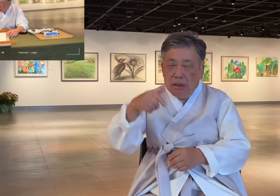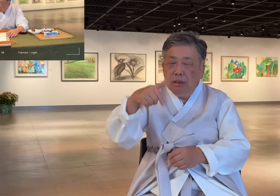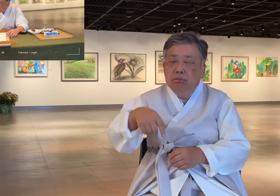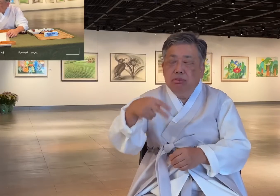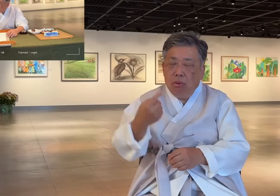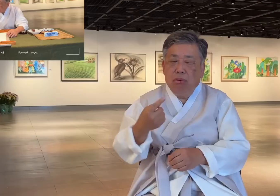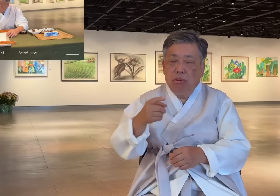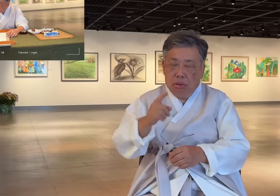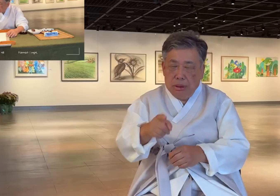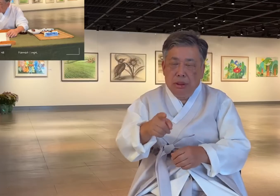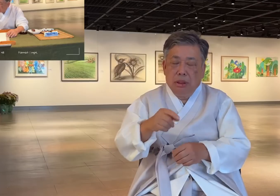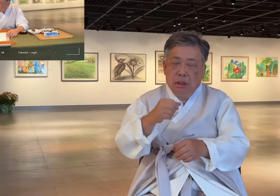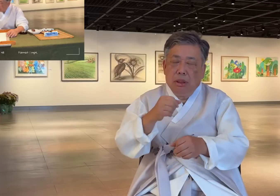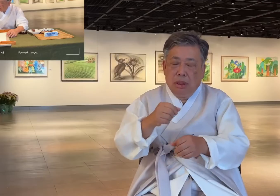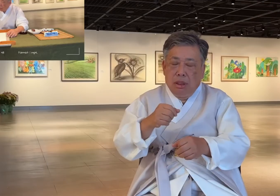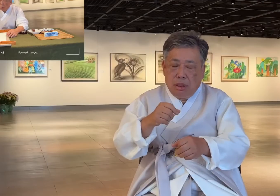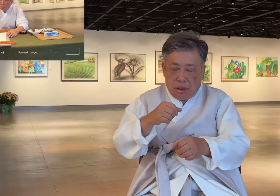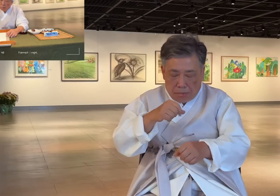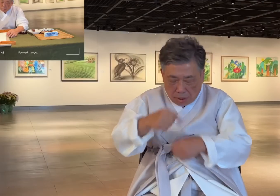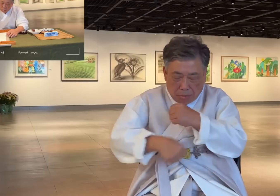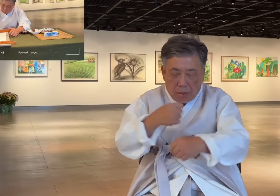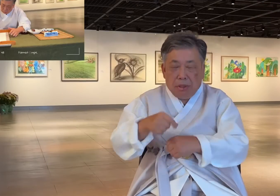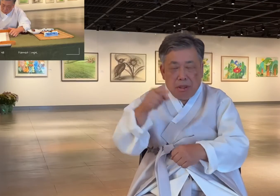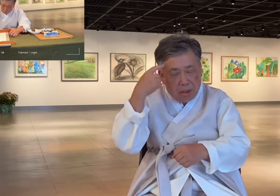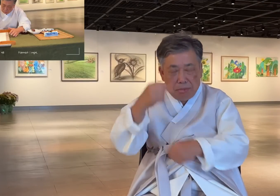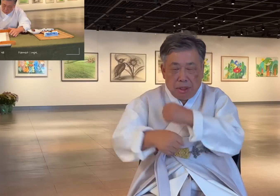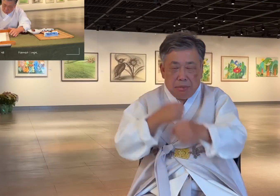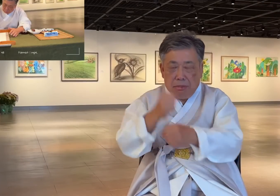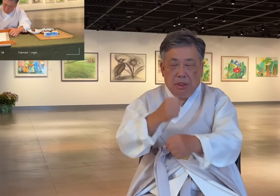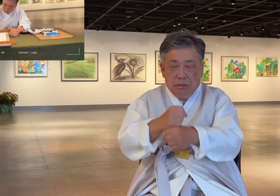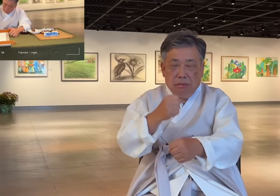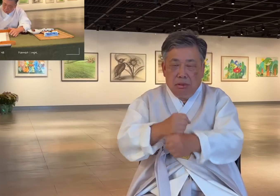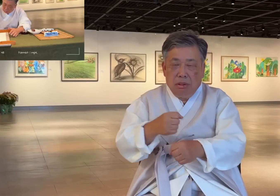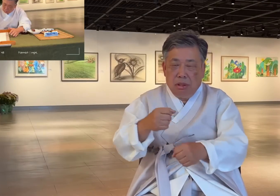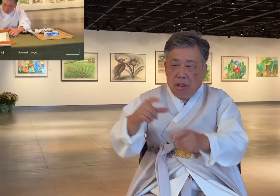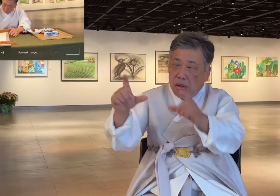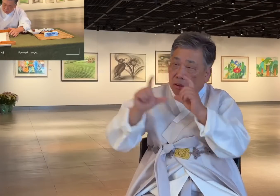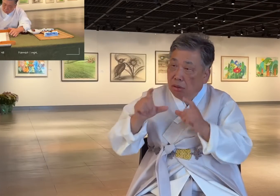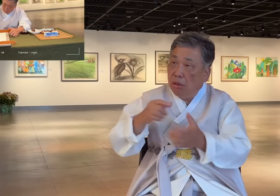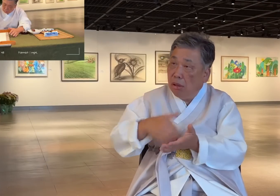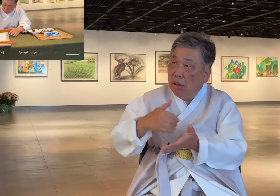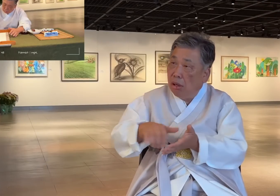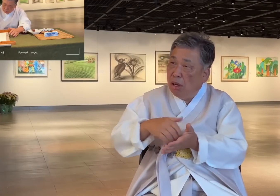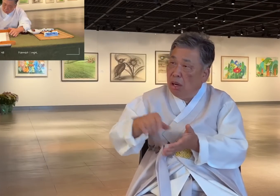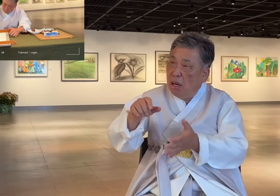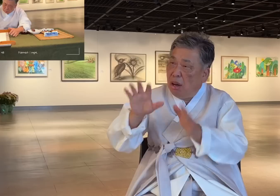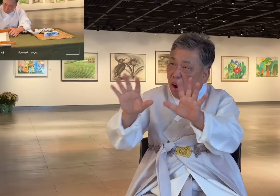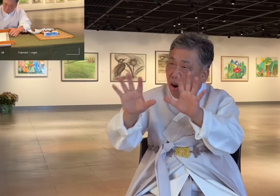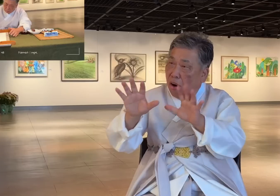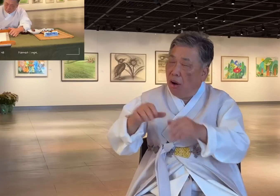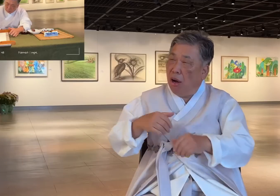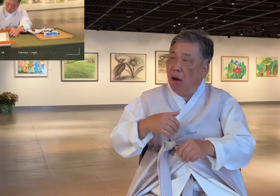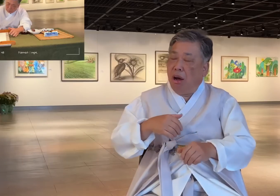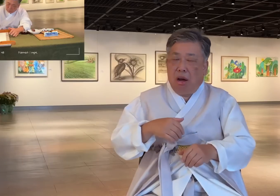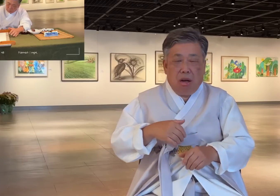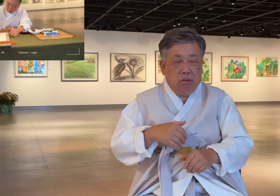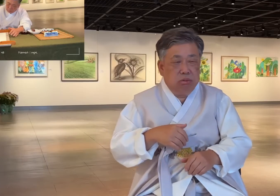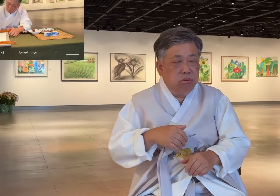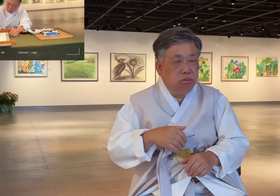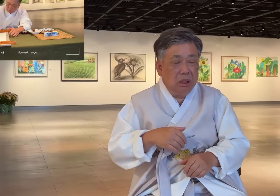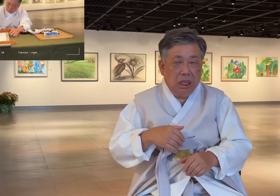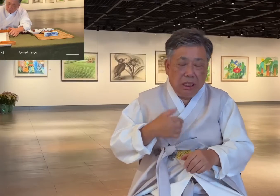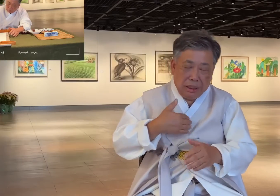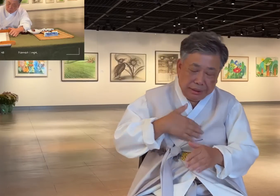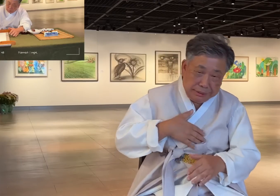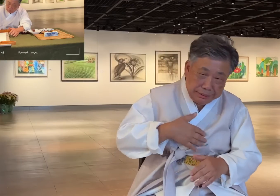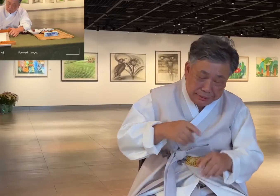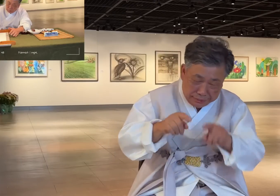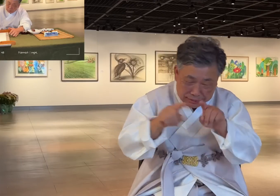I was worried because they told me to draw 10 pictures of the first composition however I wanted.